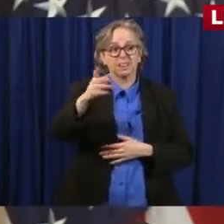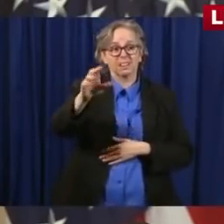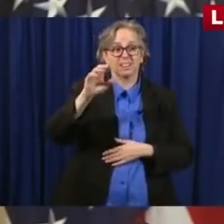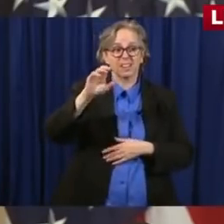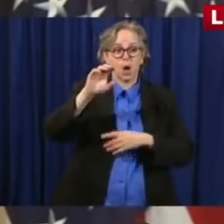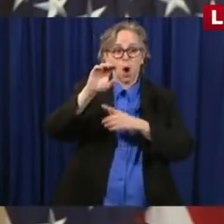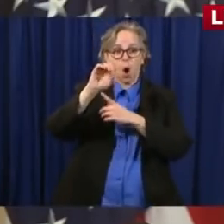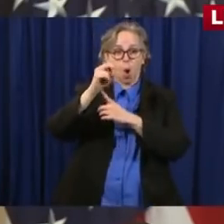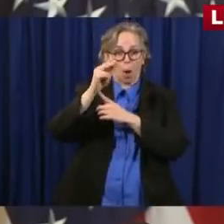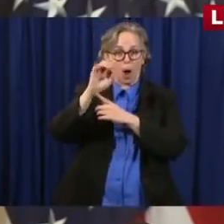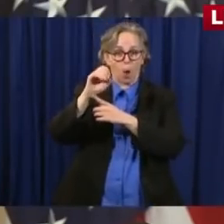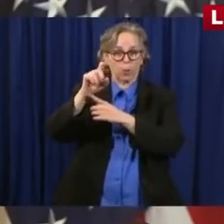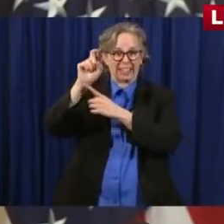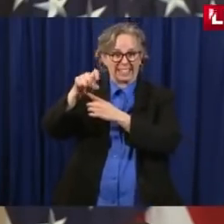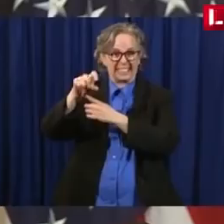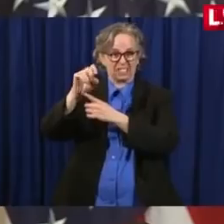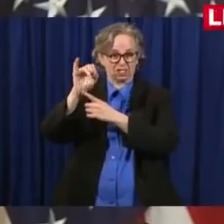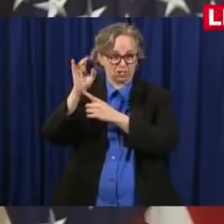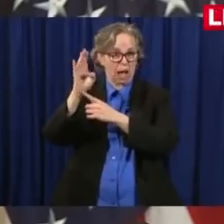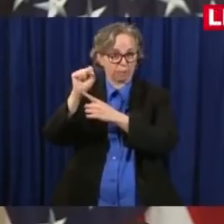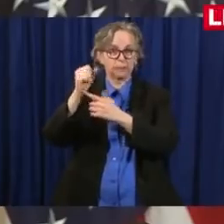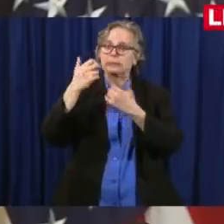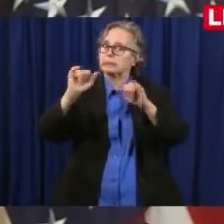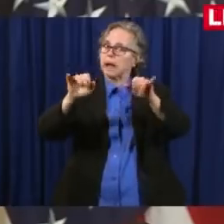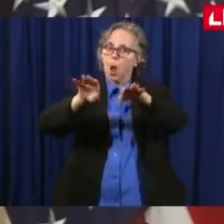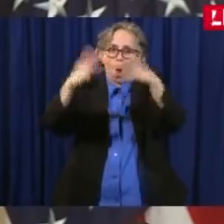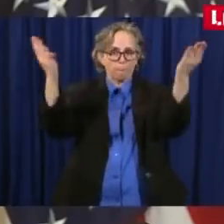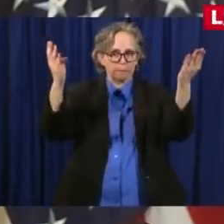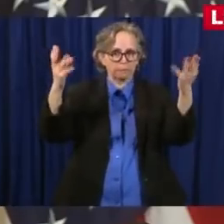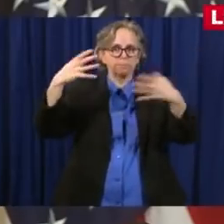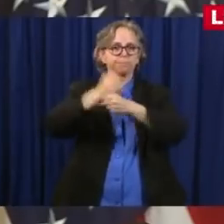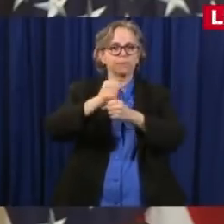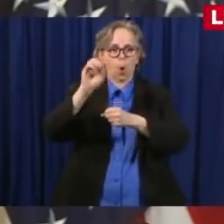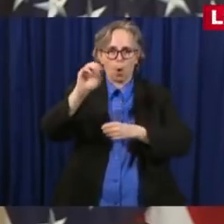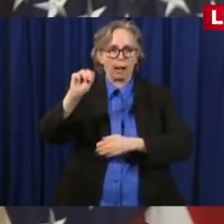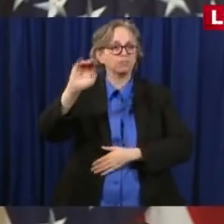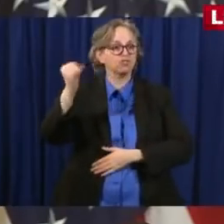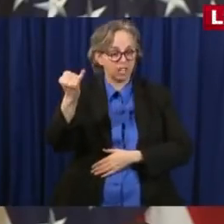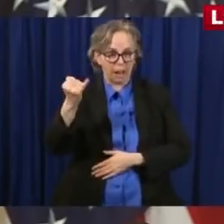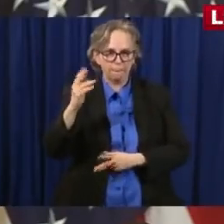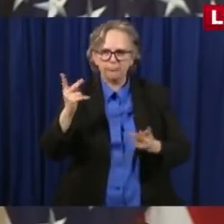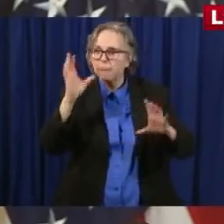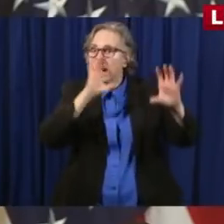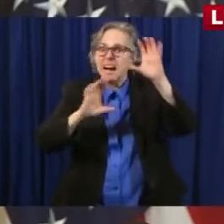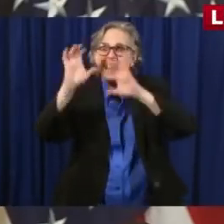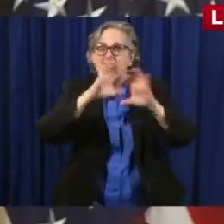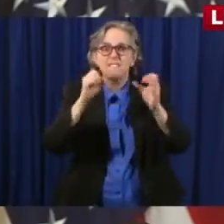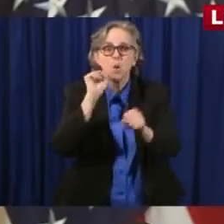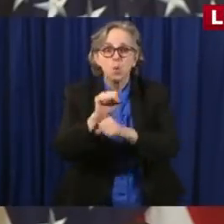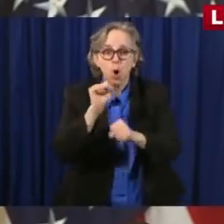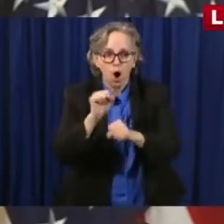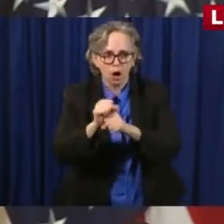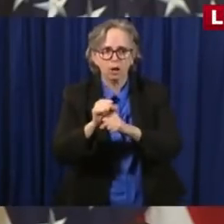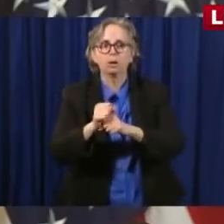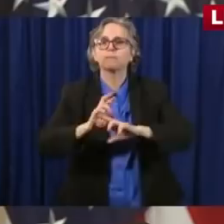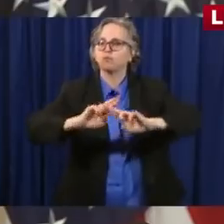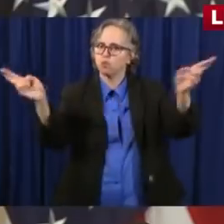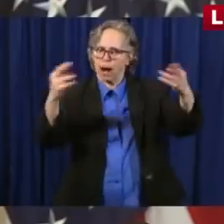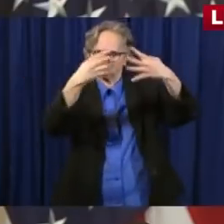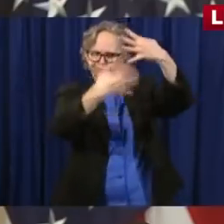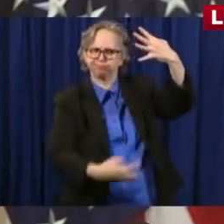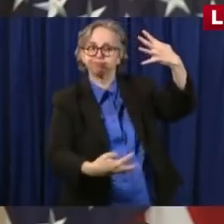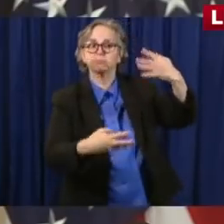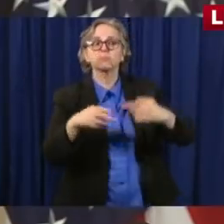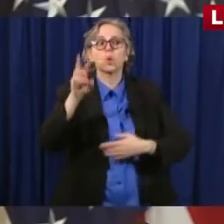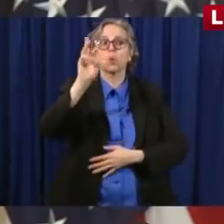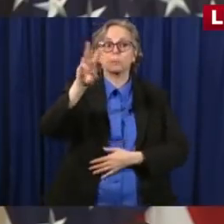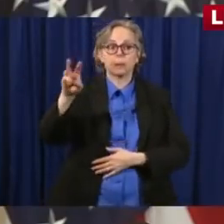HALF OF THE STATES JOB CENTERS HAVE REMAINED OPEN, AND OTHERS ARE PROVIDING ASSISTANCE VIRTUALLY TO HELP JOB SEEKERS.